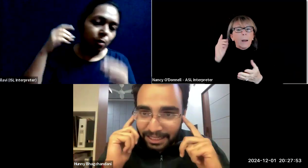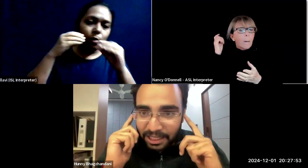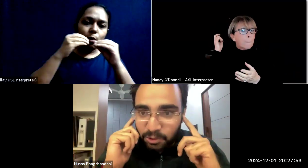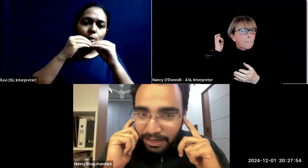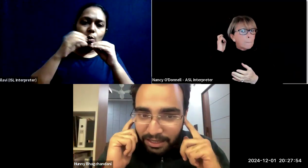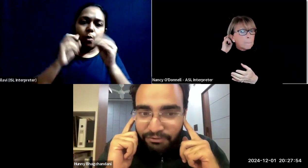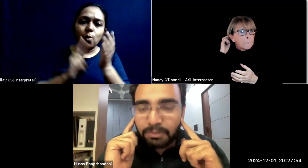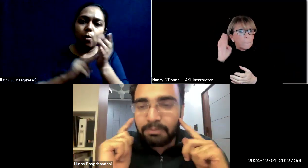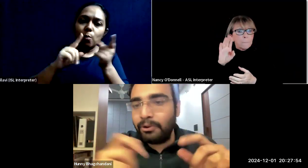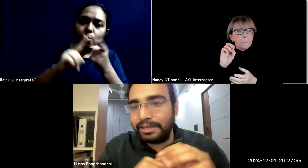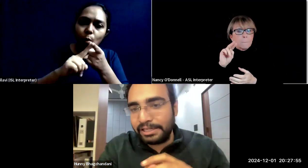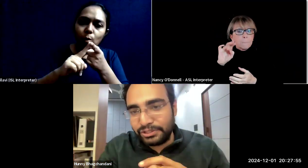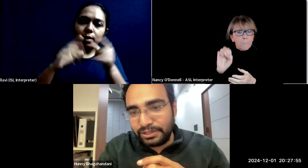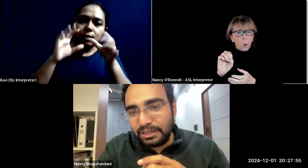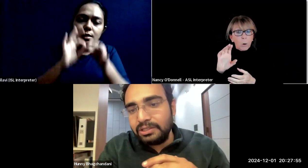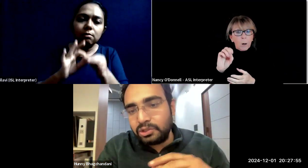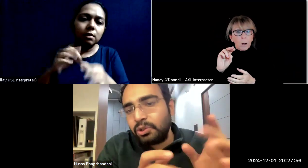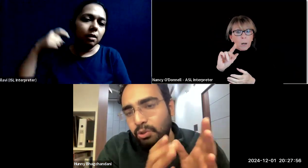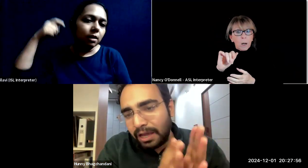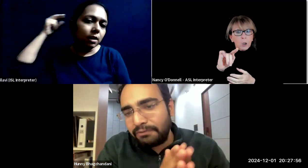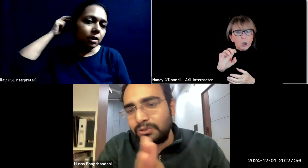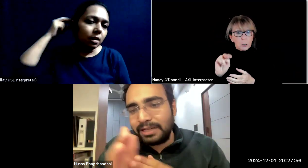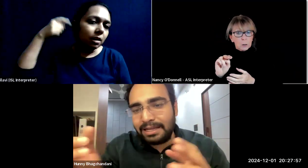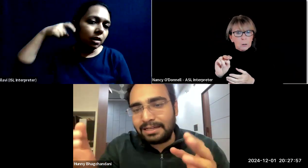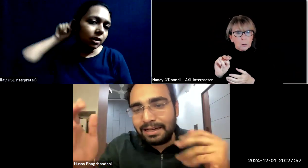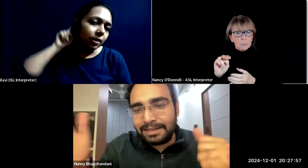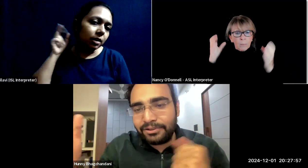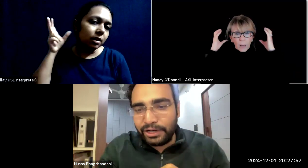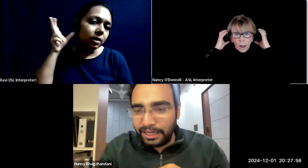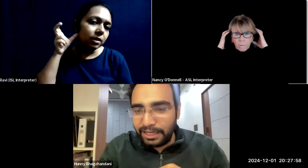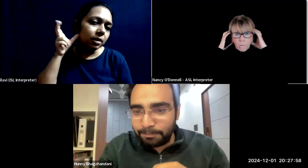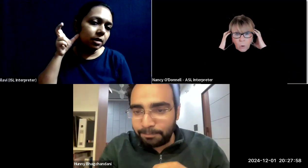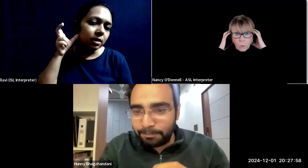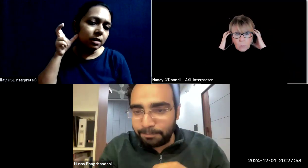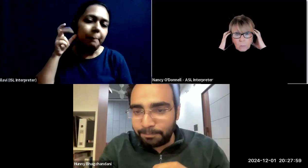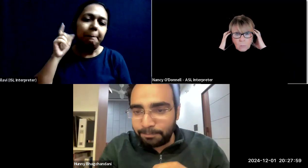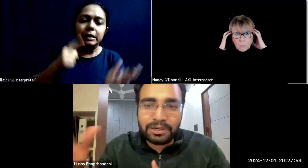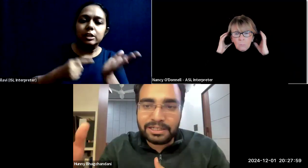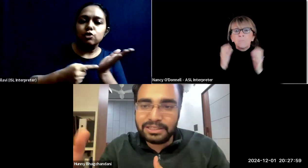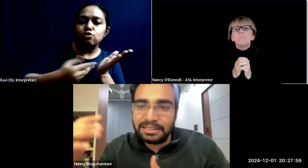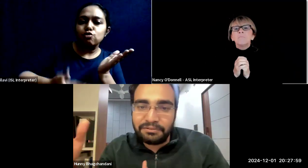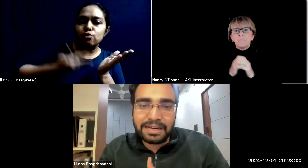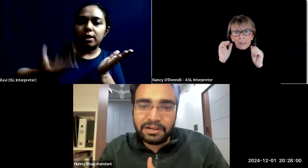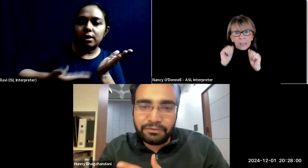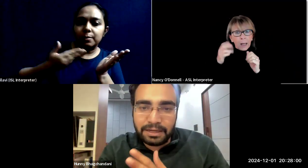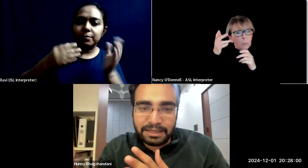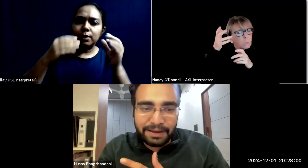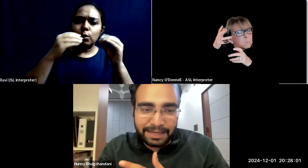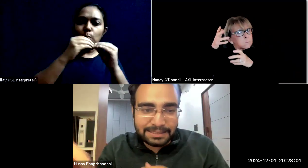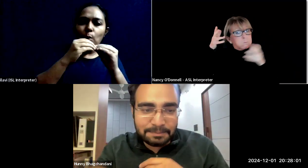So whatever output you're getting, you can hear from one connection. So you have to take a little training and bone connection is a different kind of device